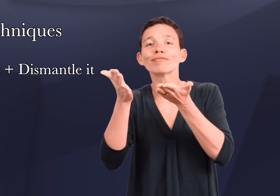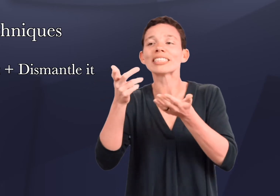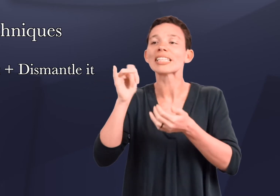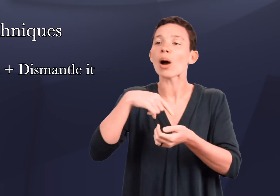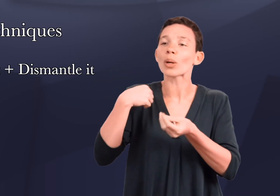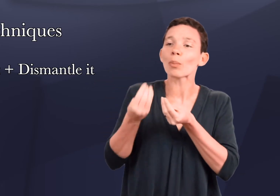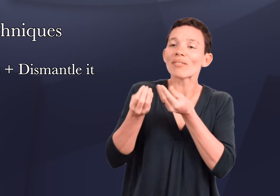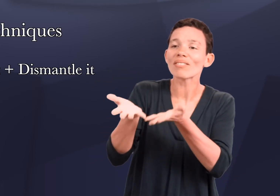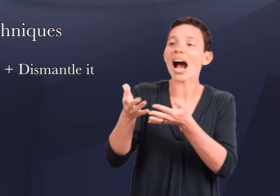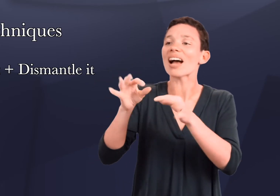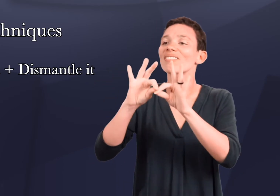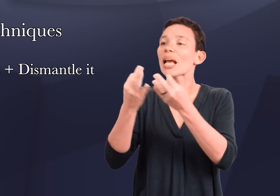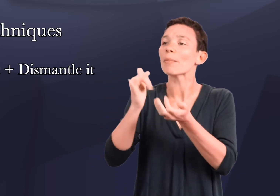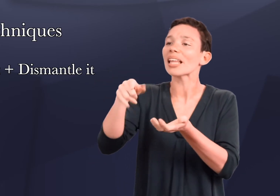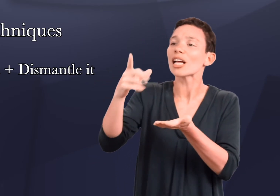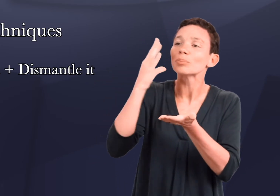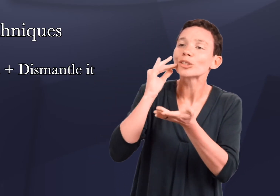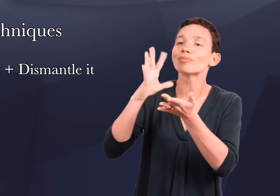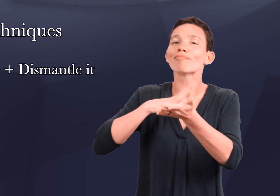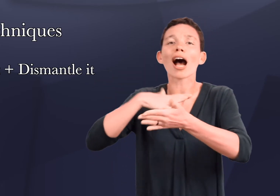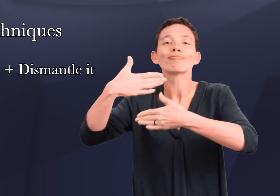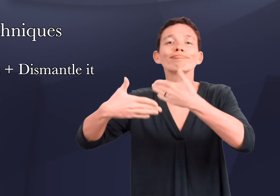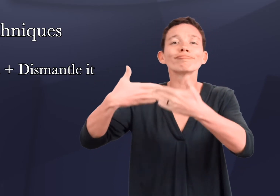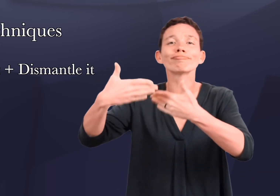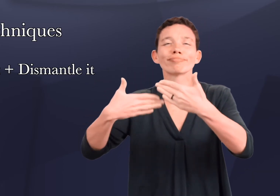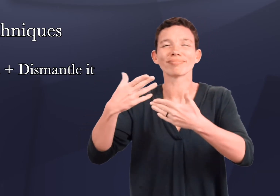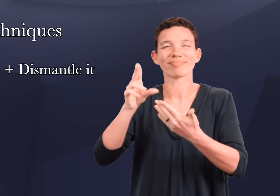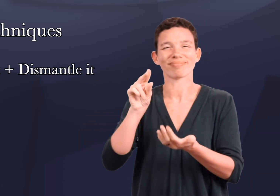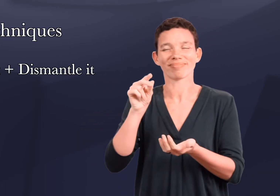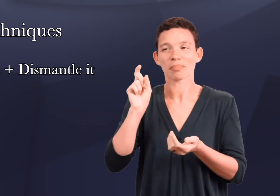It doesn't work in staffing to only discuss superficial issues and services.